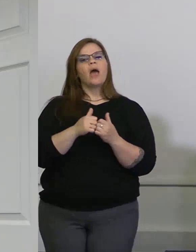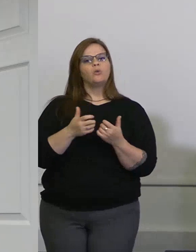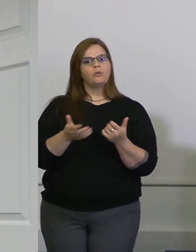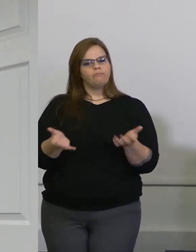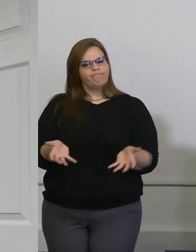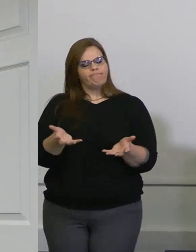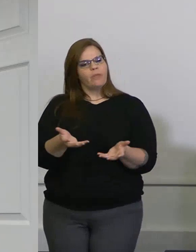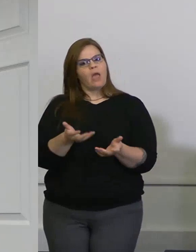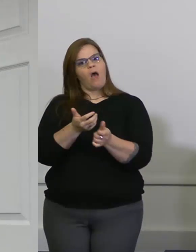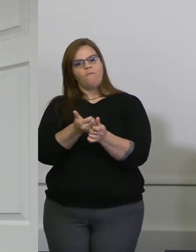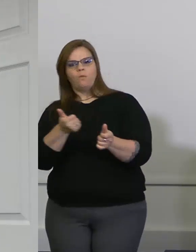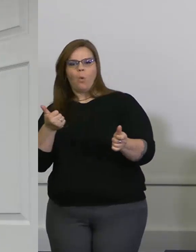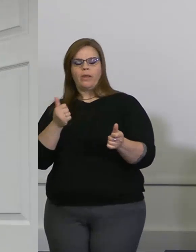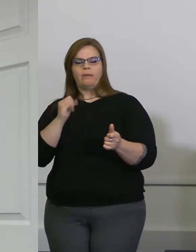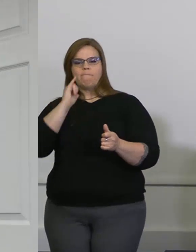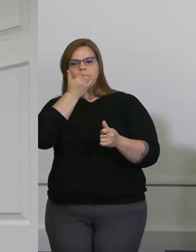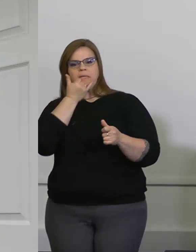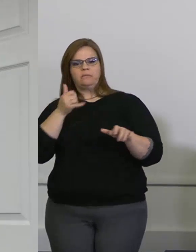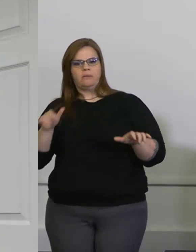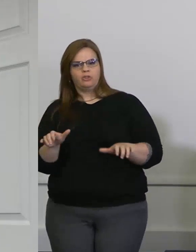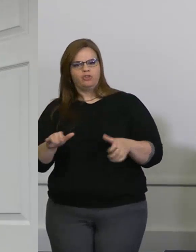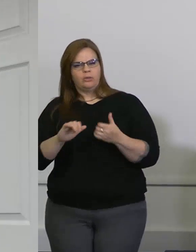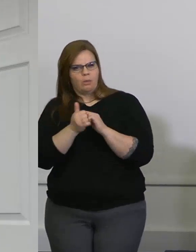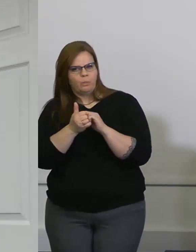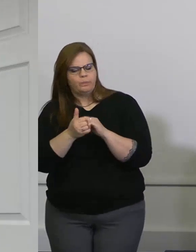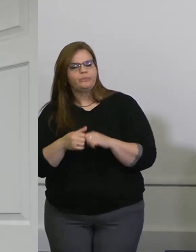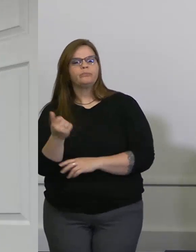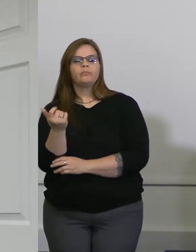And I, you know, and I really believe this at the bottom of my